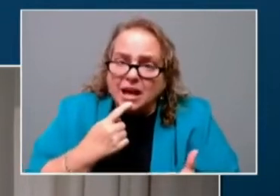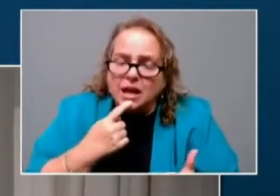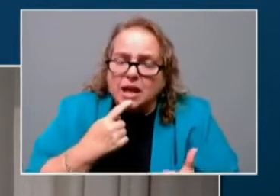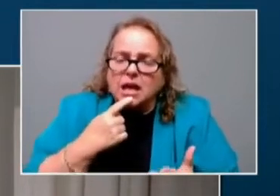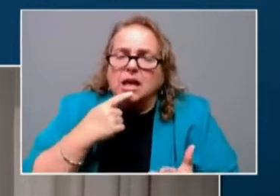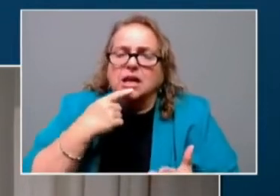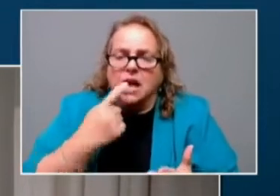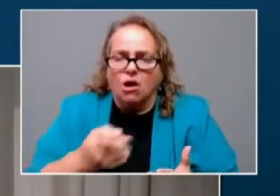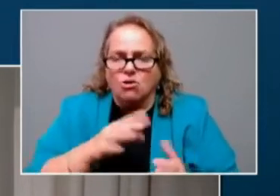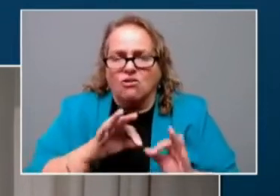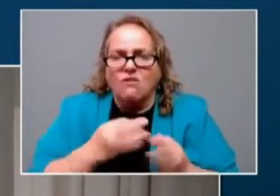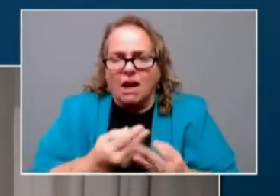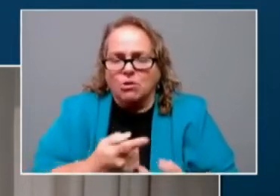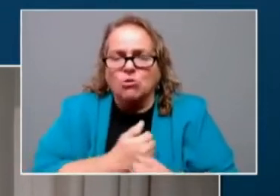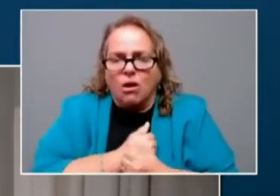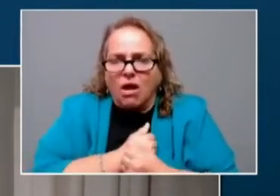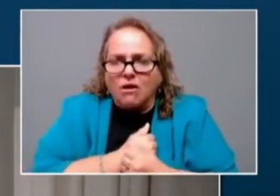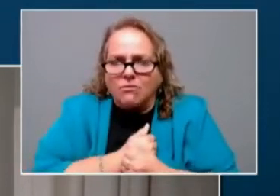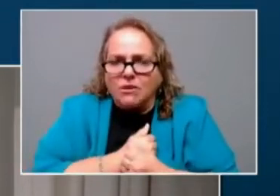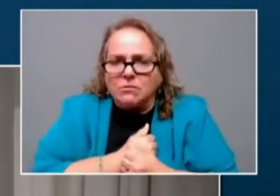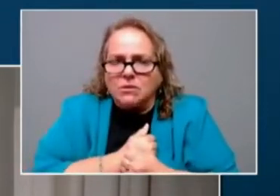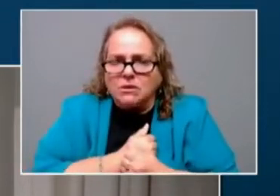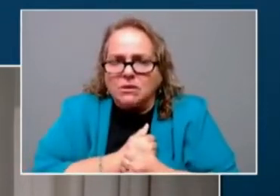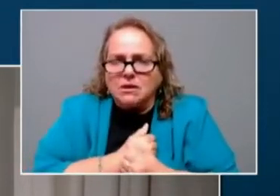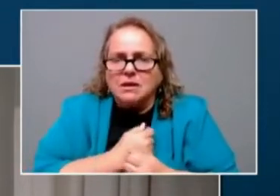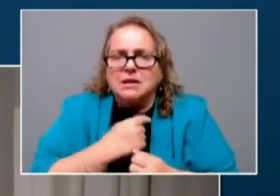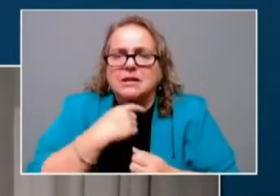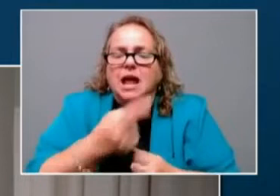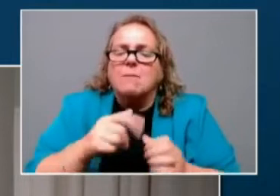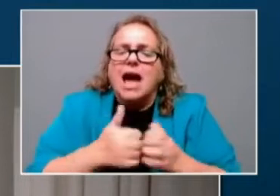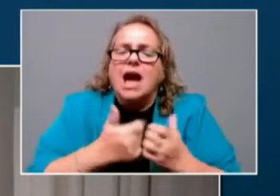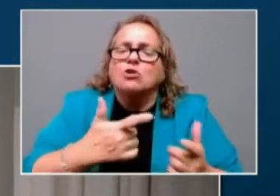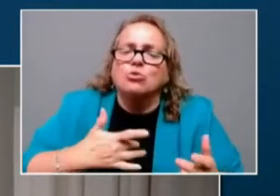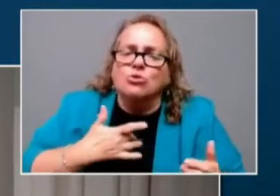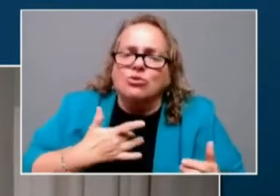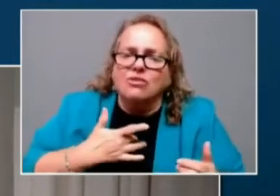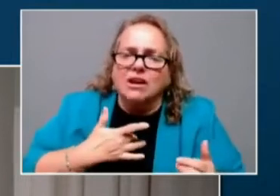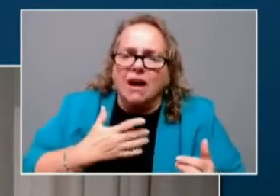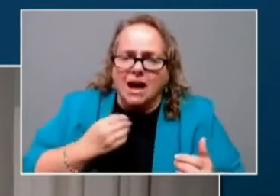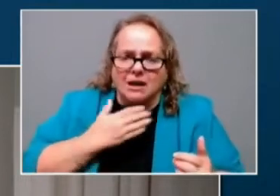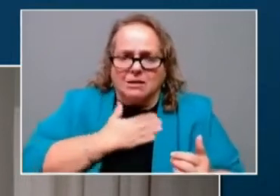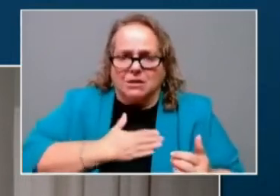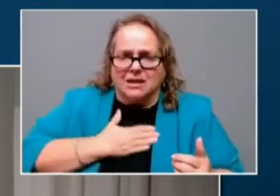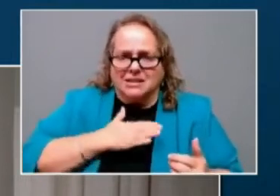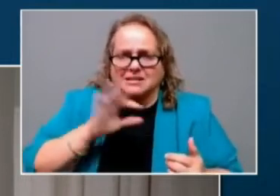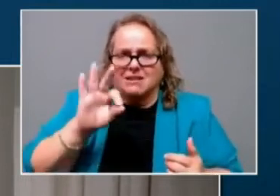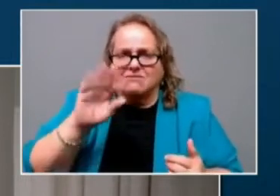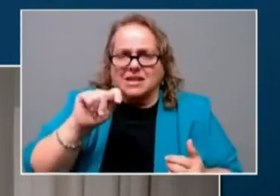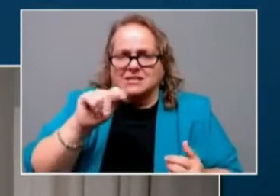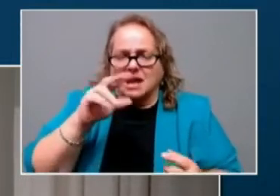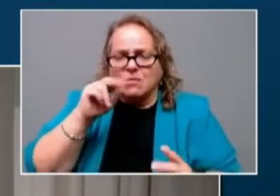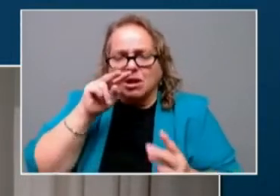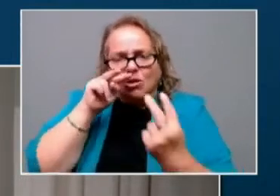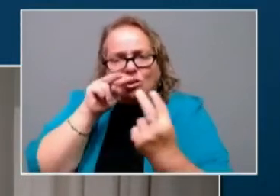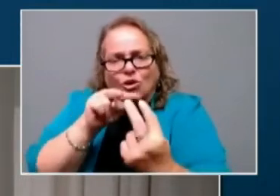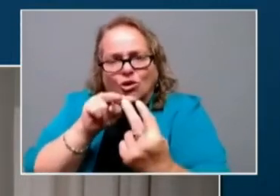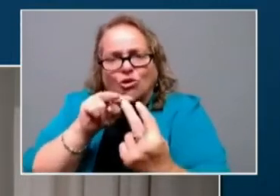how you feel about him and let's really talk to him and please face tell them and look at them and let them know that okay,